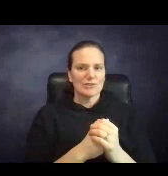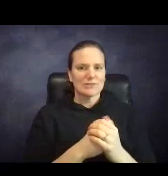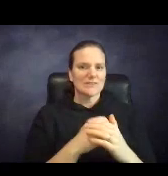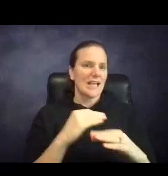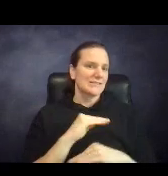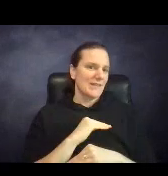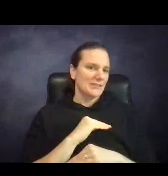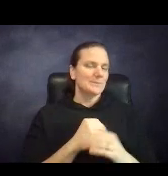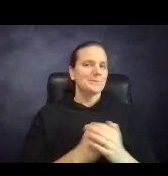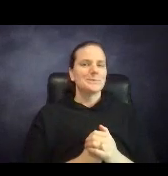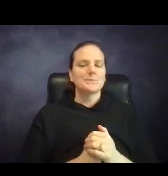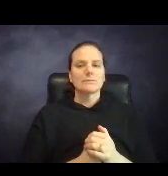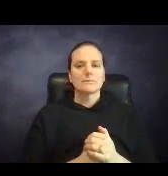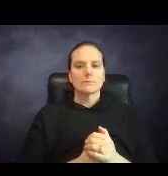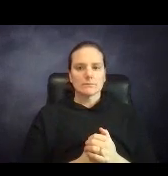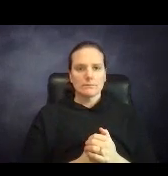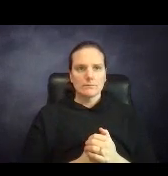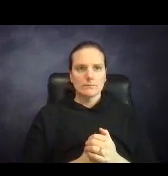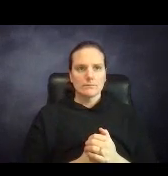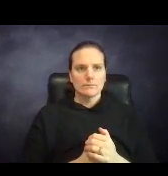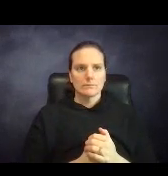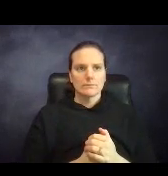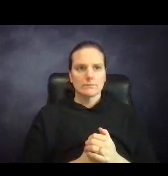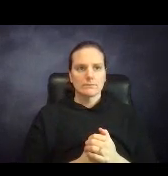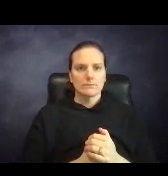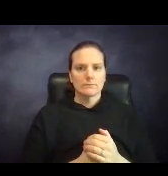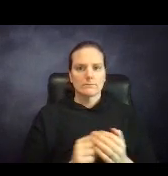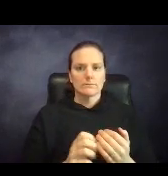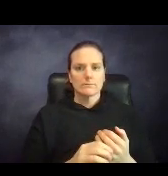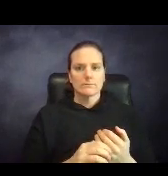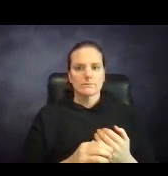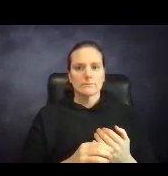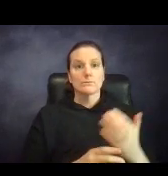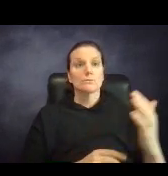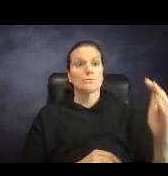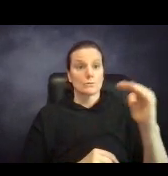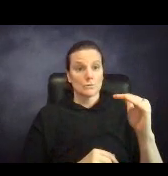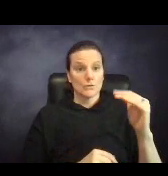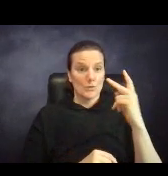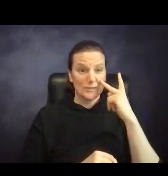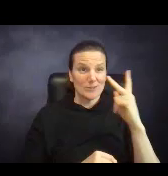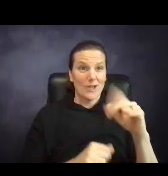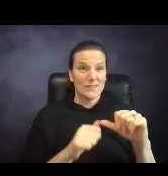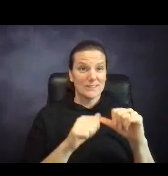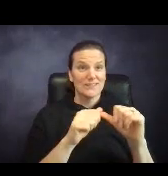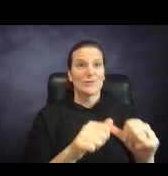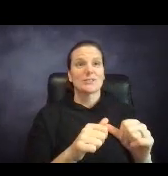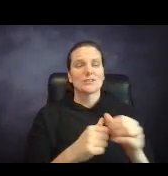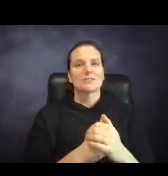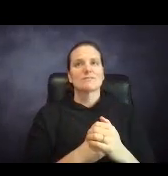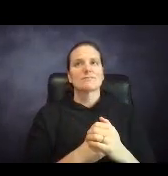So we, we also saw the continuation of the unopposed estrogen